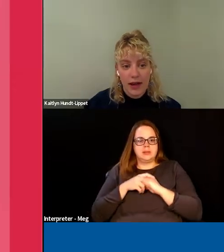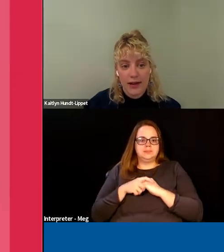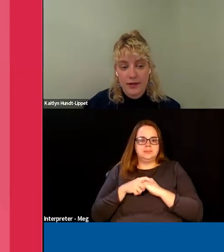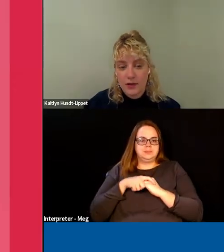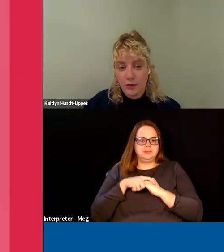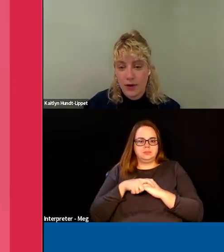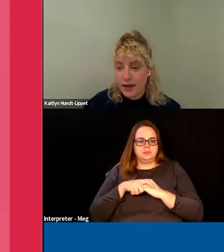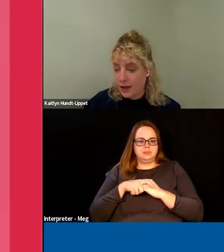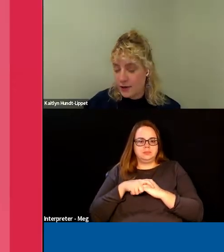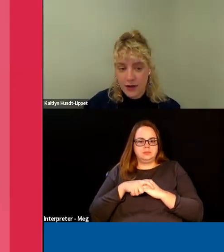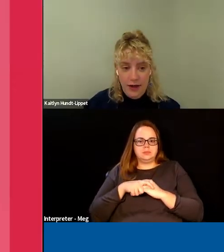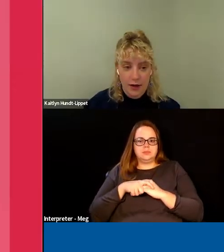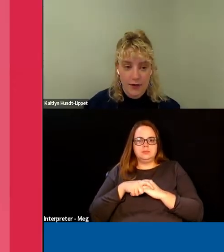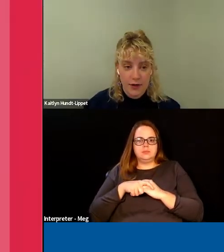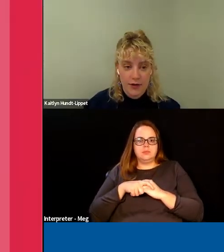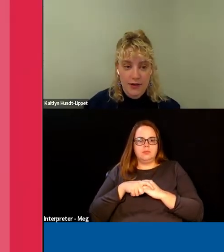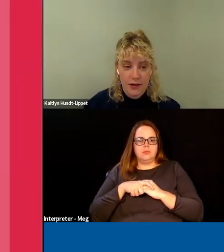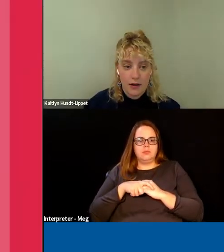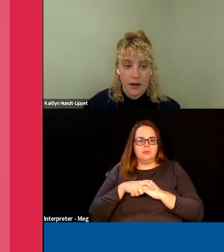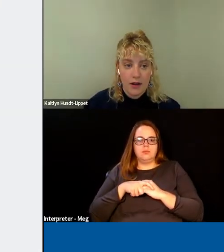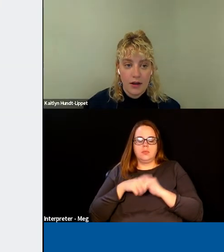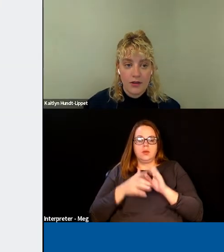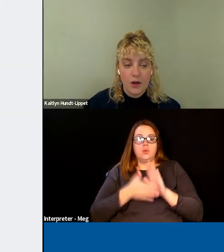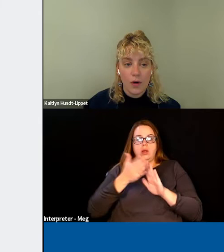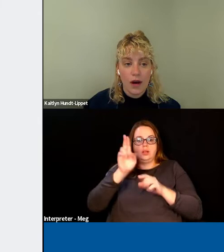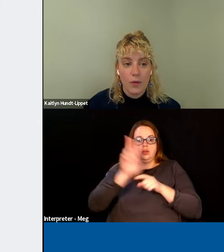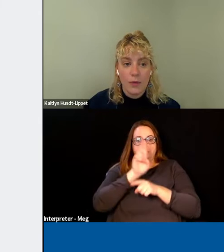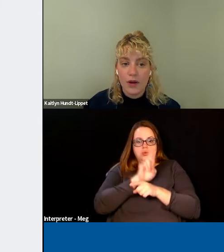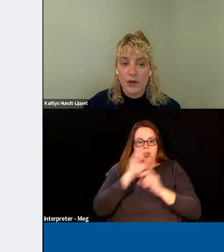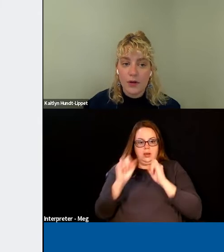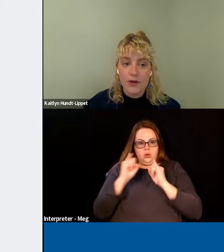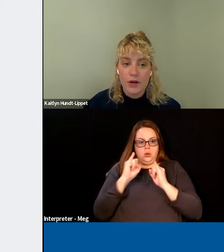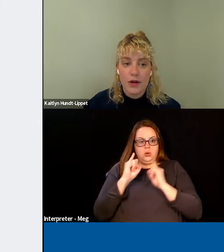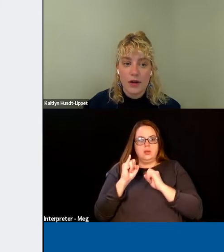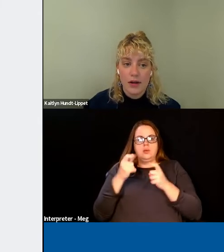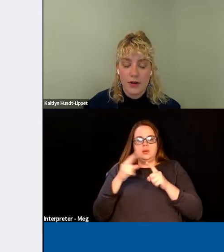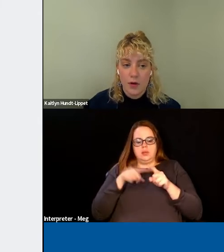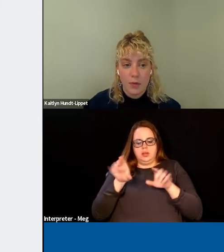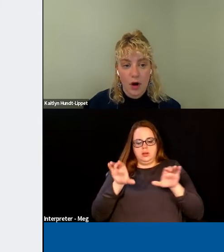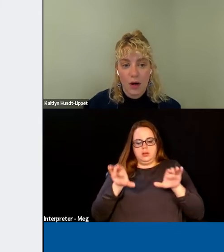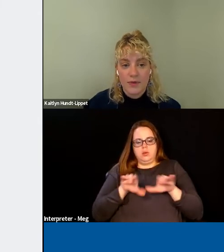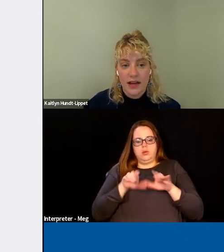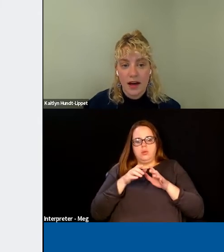Okay, so running user interviews. So, when we go through user interview prompts,